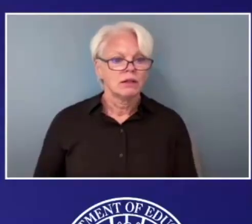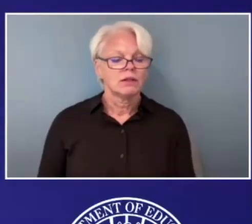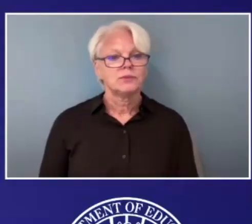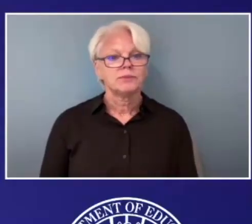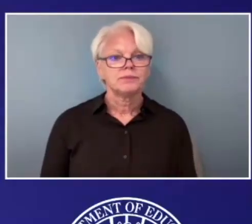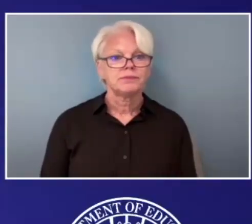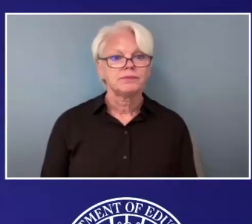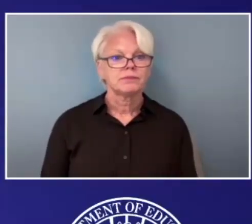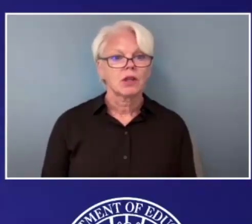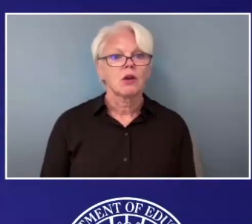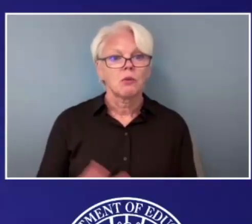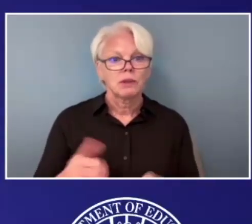We still need to do the pulse check on